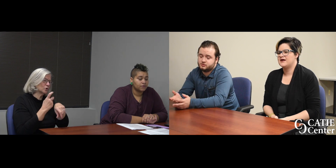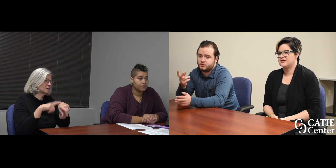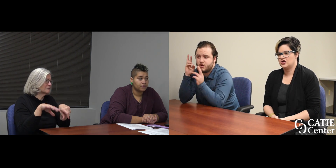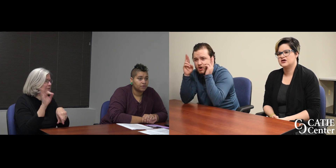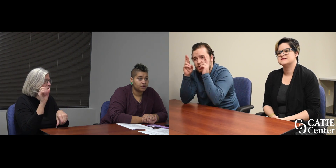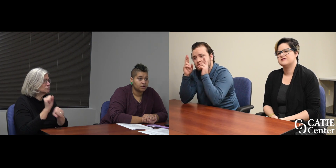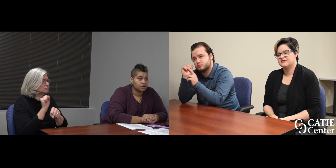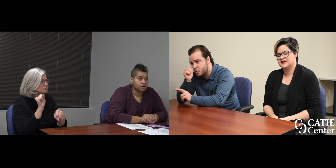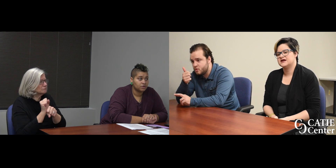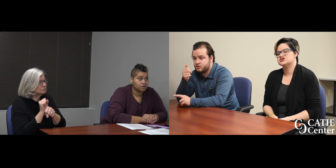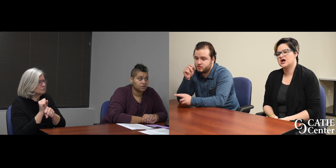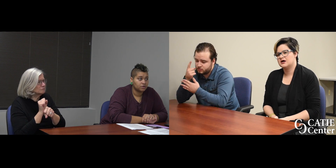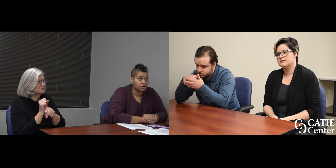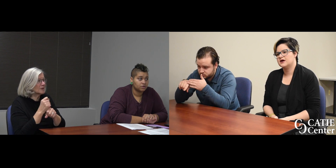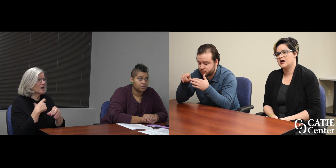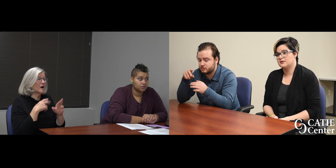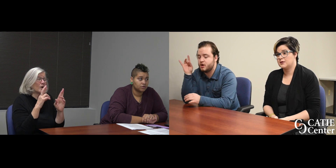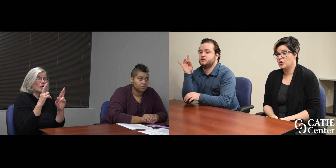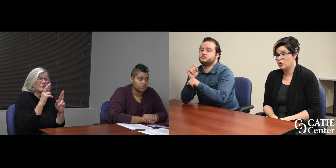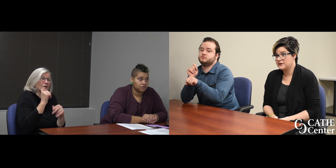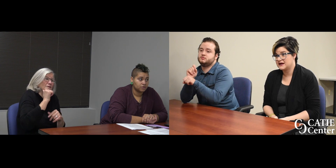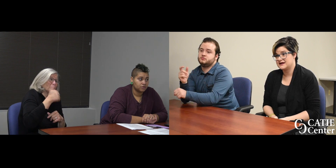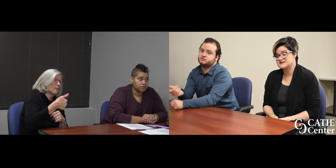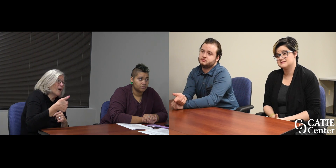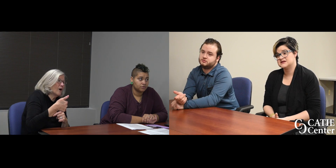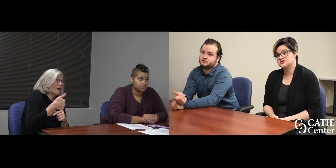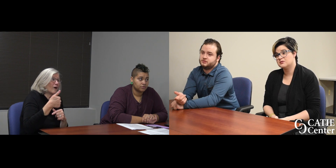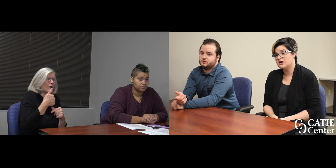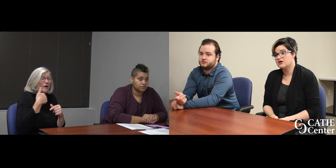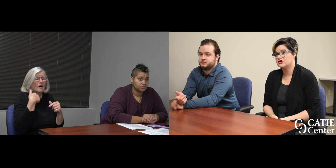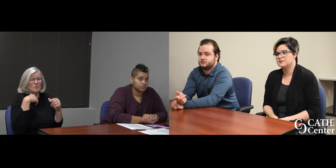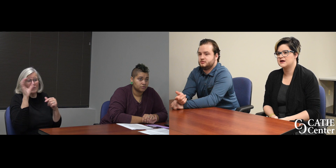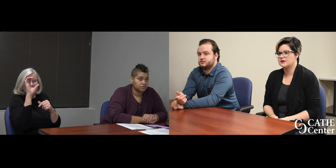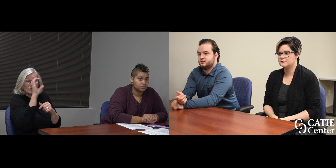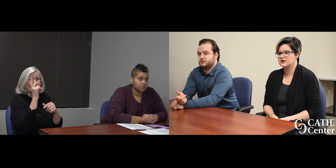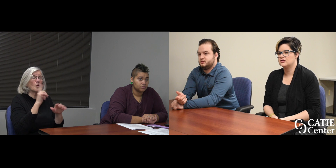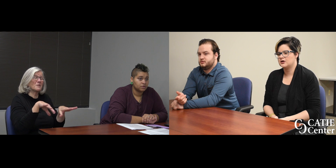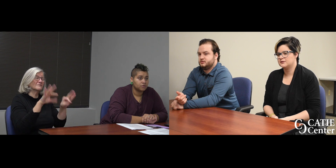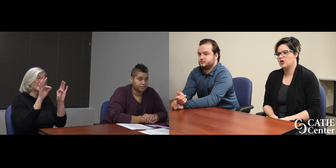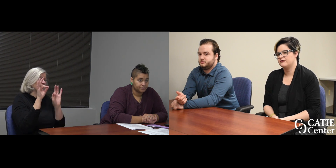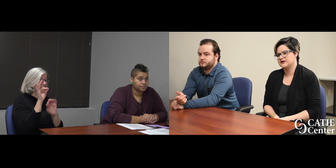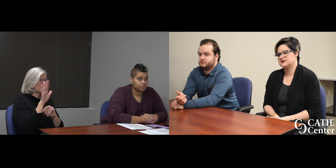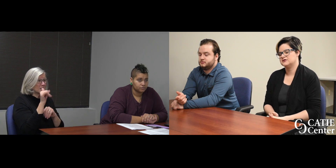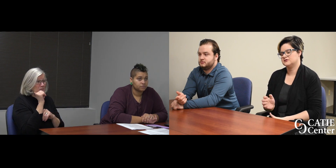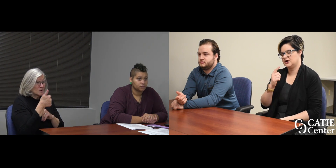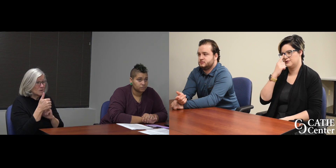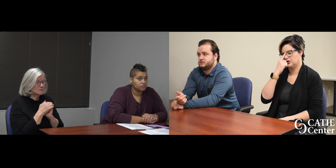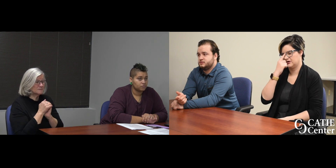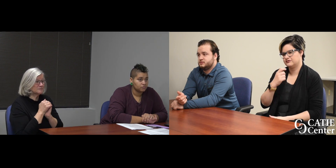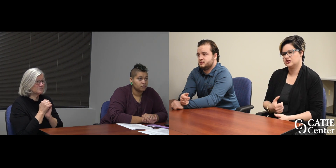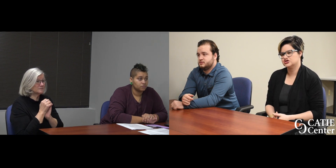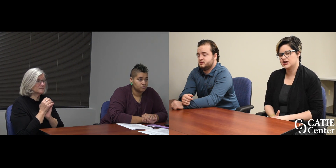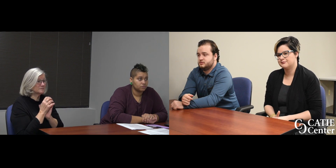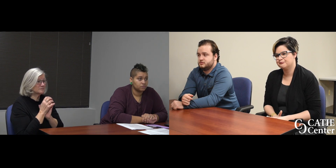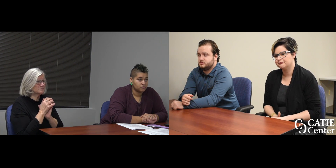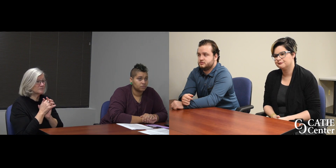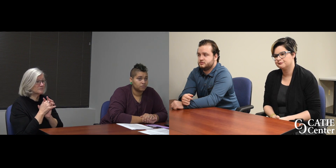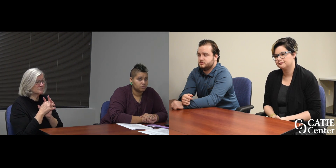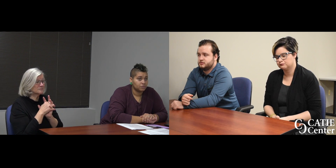and I'm having a hard time finding a job. I'm hoping I get something tomorrow, but hopefully I'll be looking for a job. Okay.